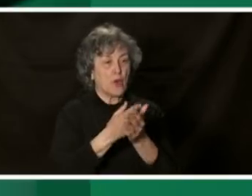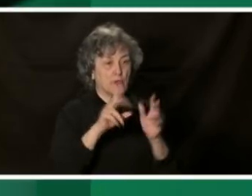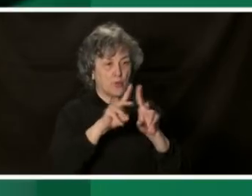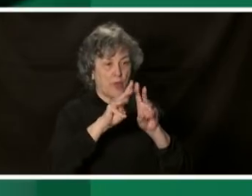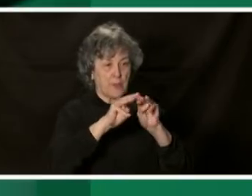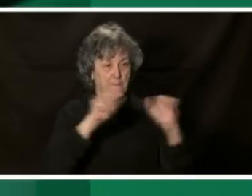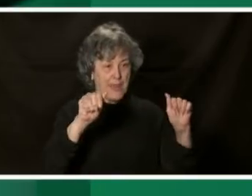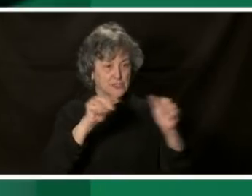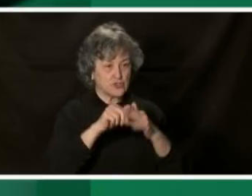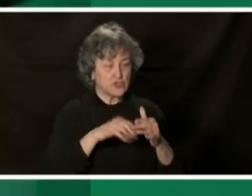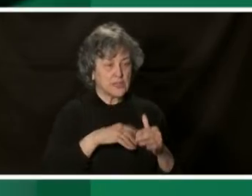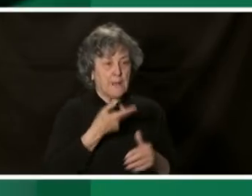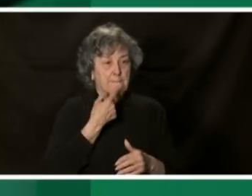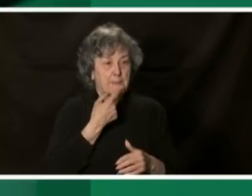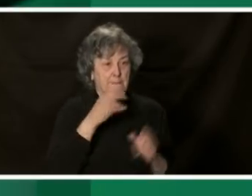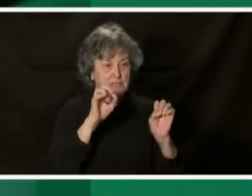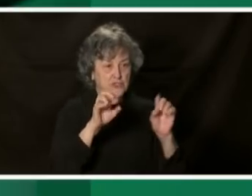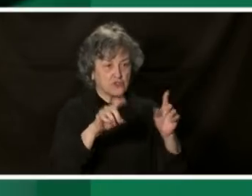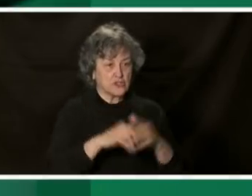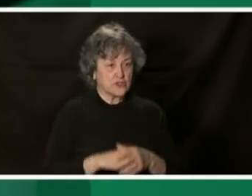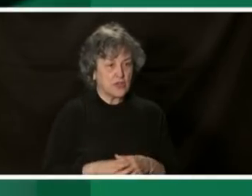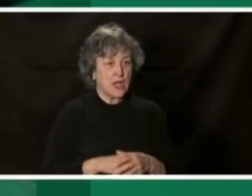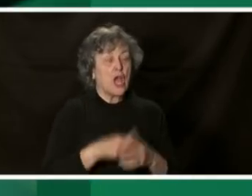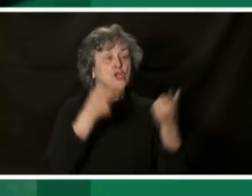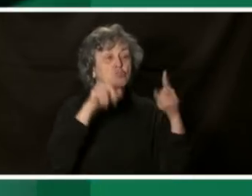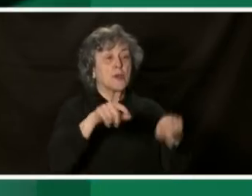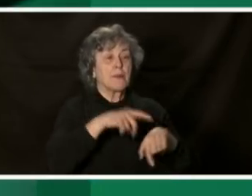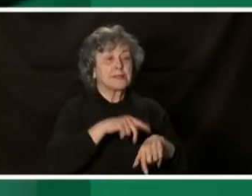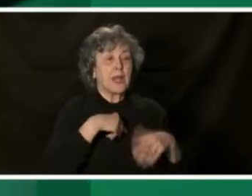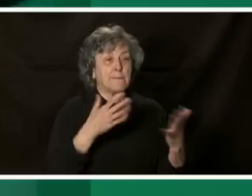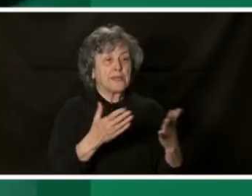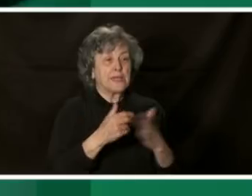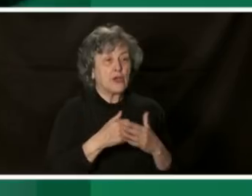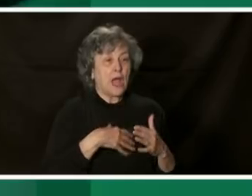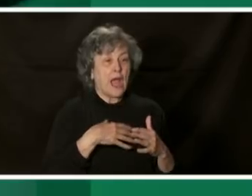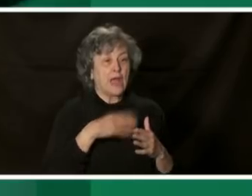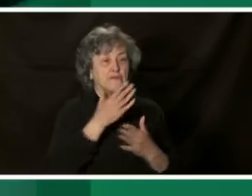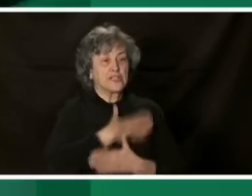DURING MY TIME HERE AT UAB, I'VE ENJOYED MY PROFESSORS, MY CLASSMATES,